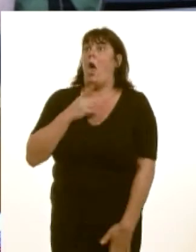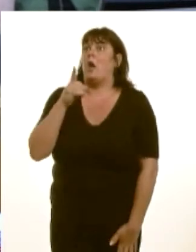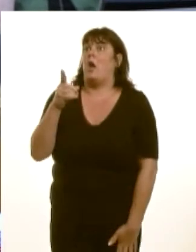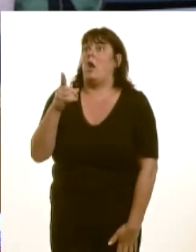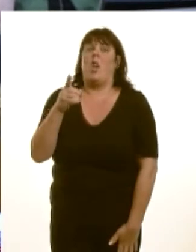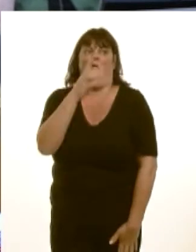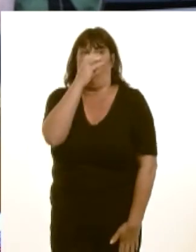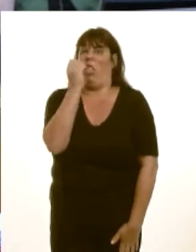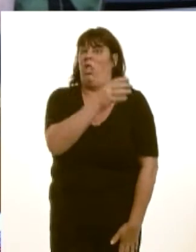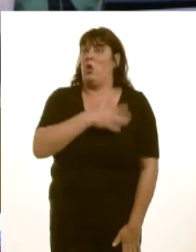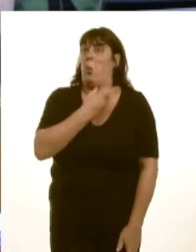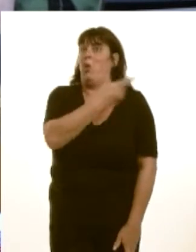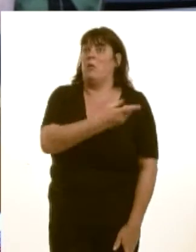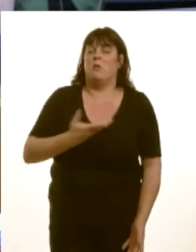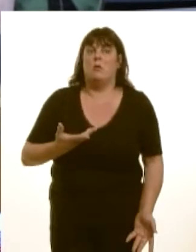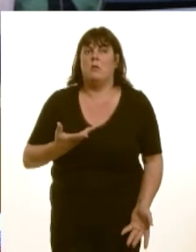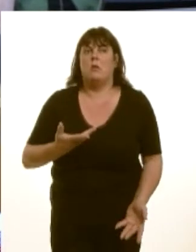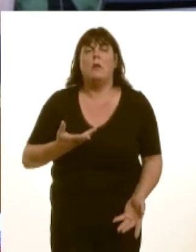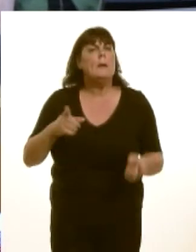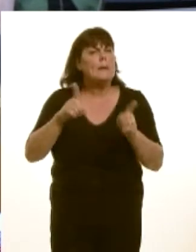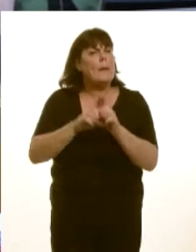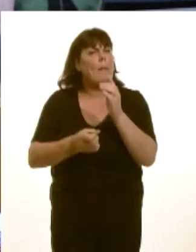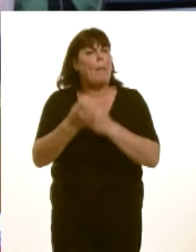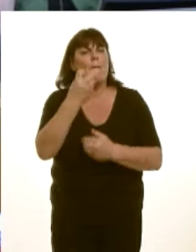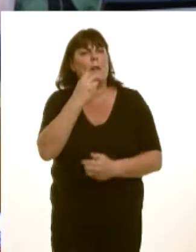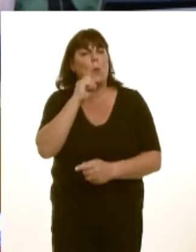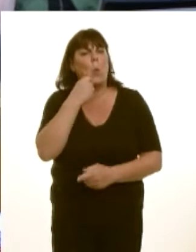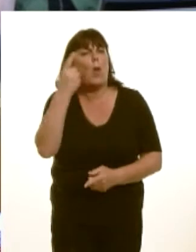My message would be that I understand that people are very attached to hospitals, particularly